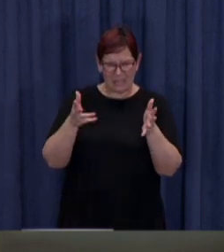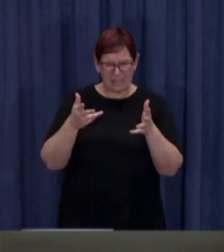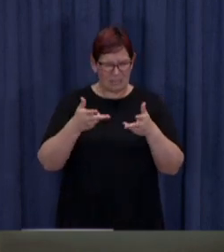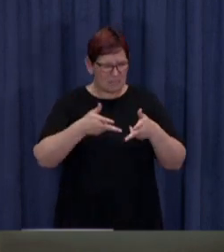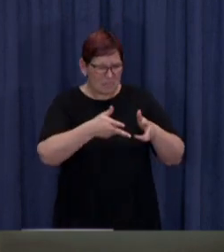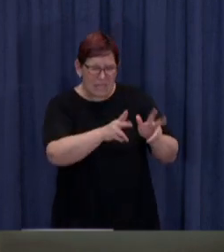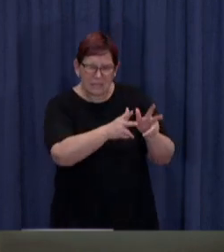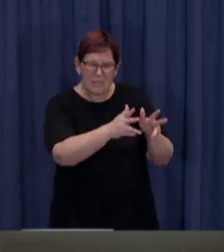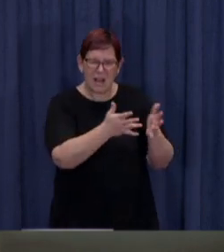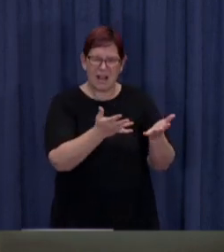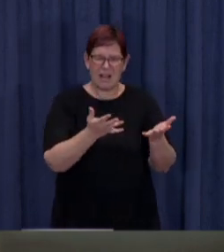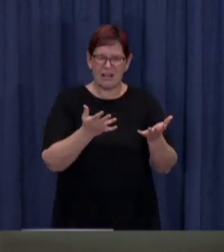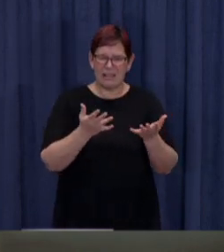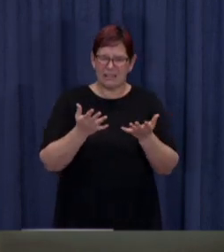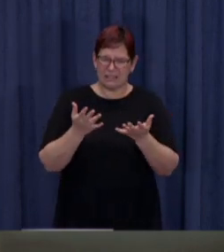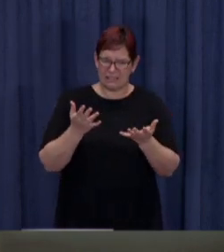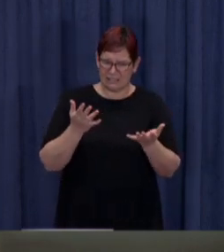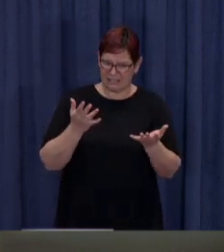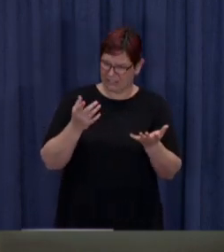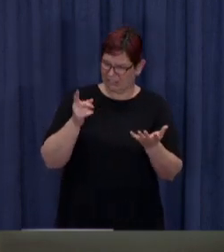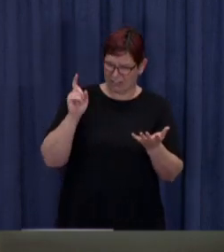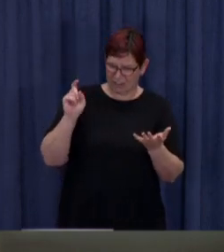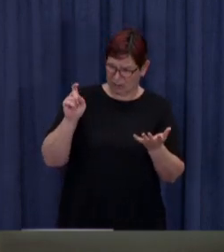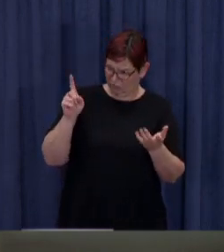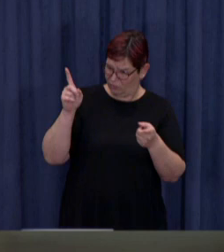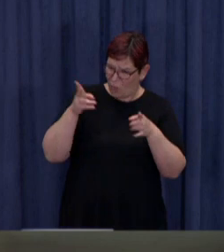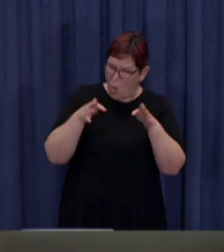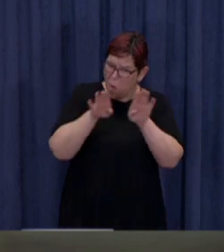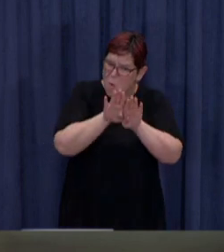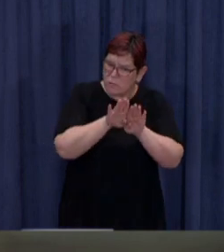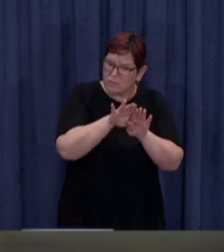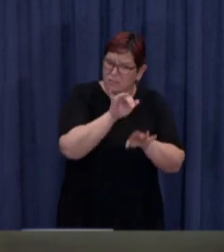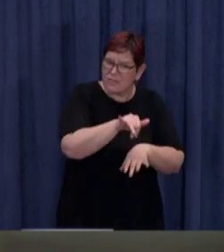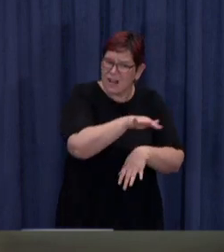we completely shut them down board up the the basketball nets because at the